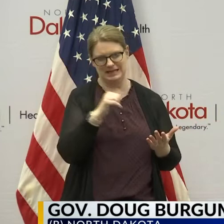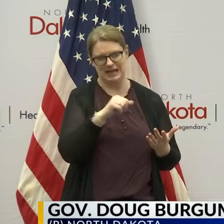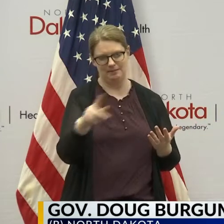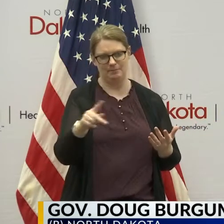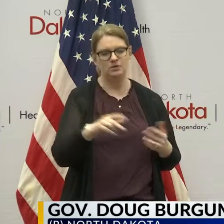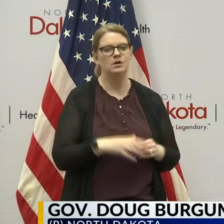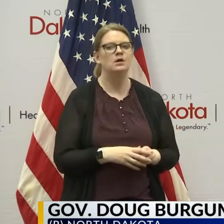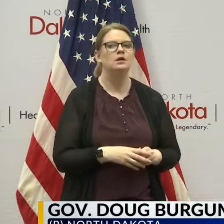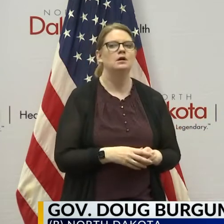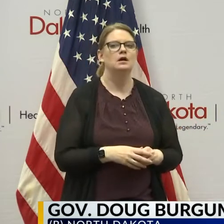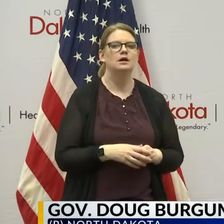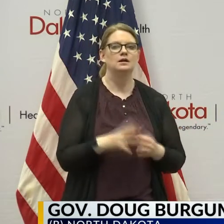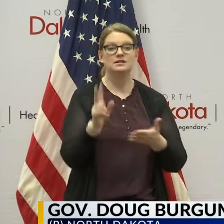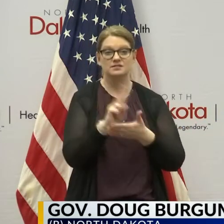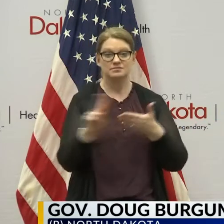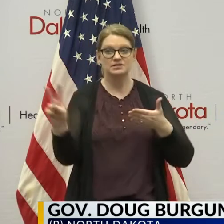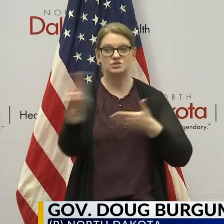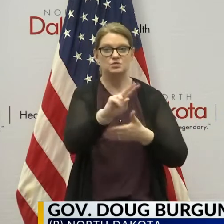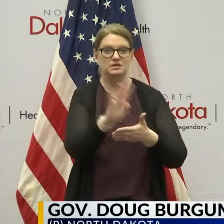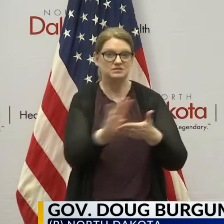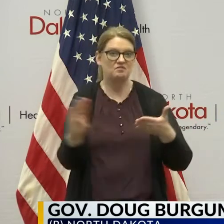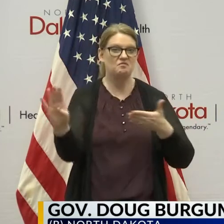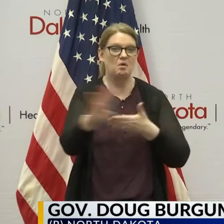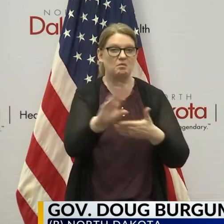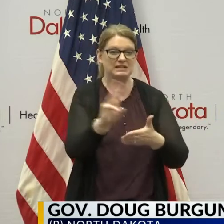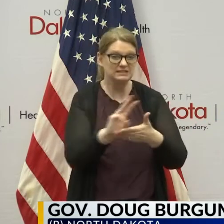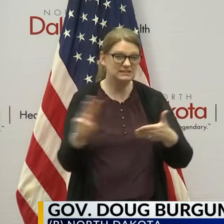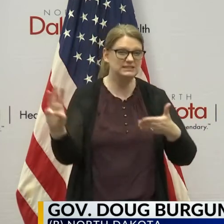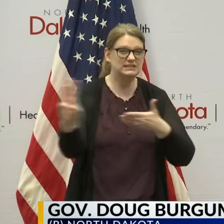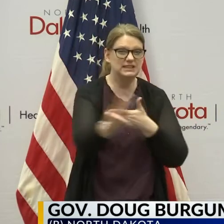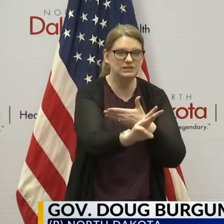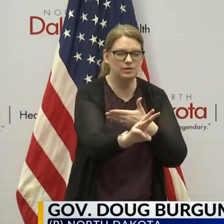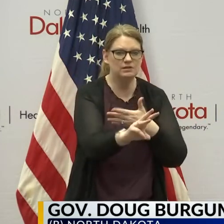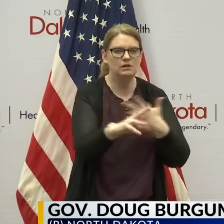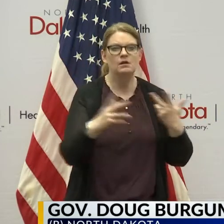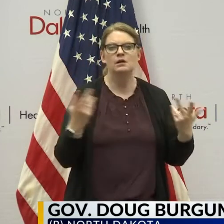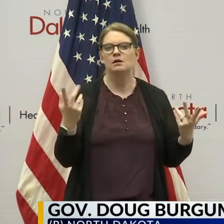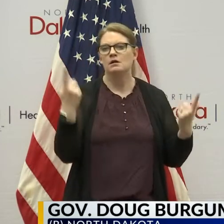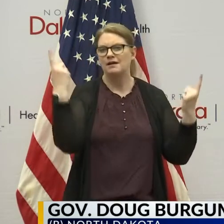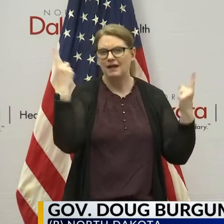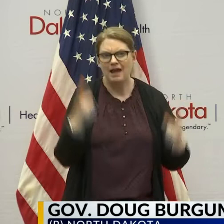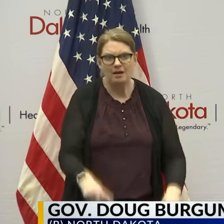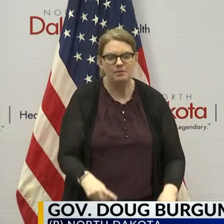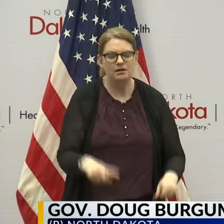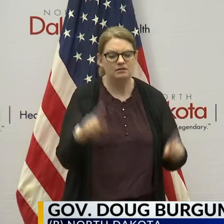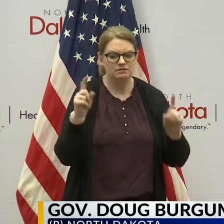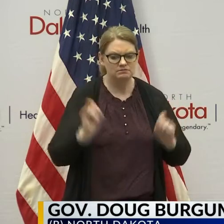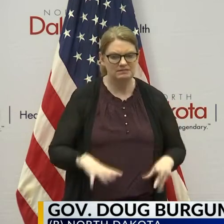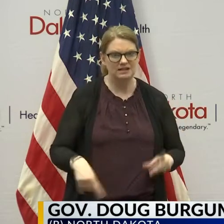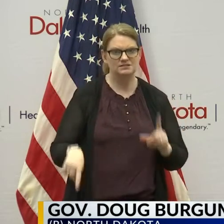STORE AND OTHER PLACES YOU HAVE BEEN. IF YOU STAY HEALTHY THROUGH THIS WHOLE THING YOU WILL NEVER NEED TO LOOK AT THIS APP. IF YOU FIND YOURSELF IN TWO